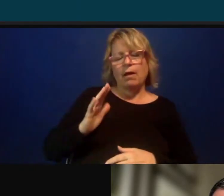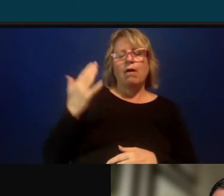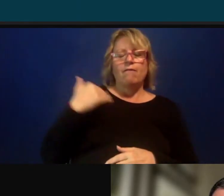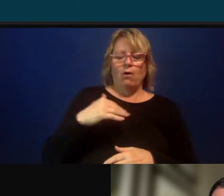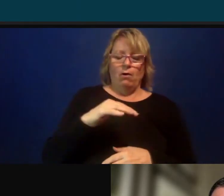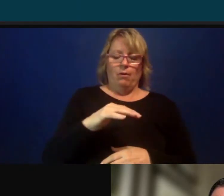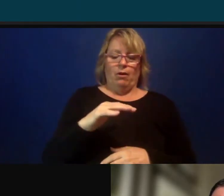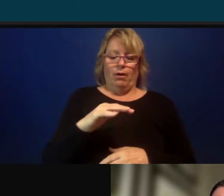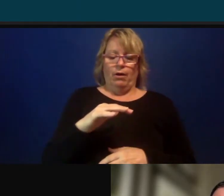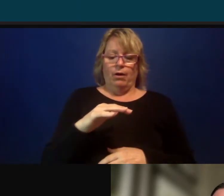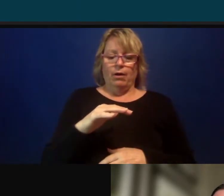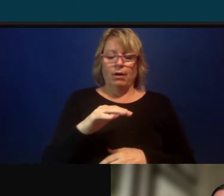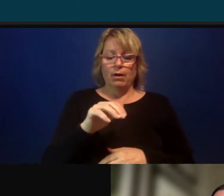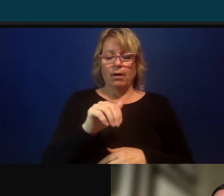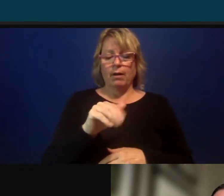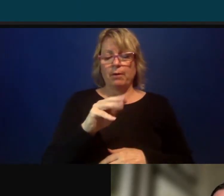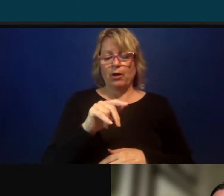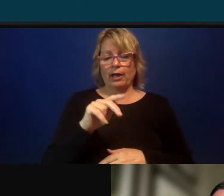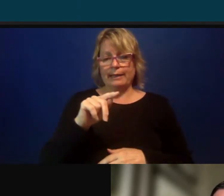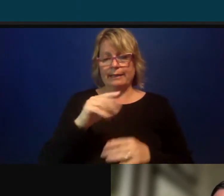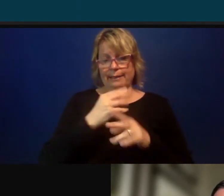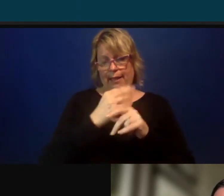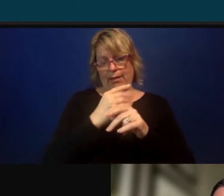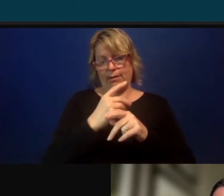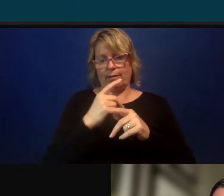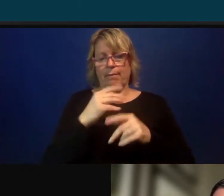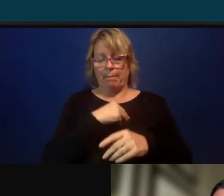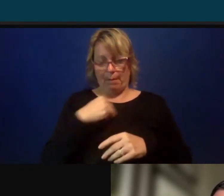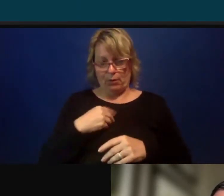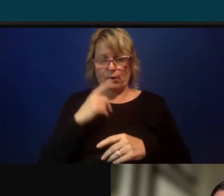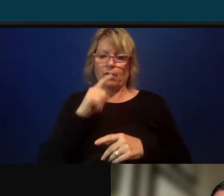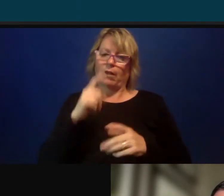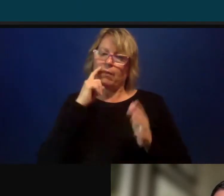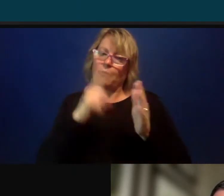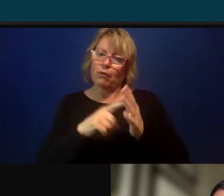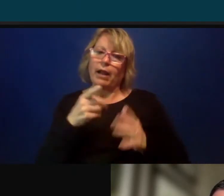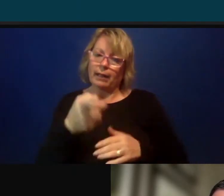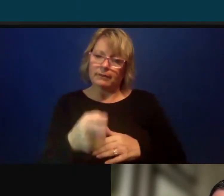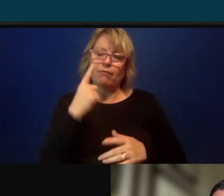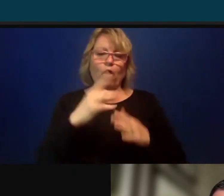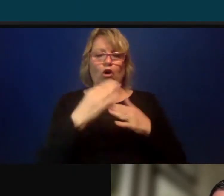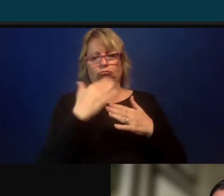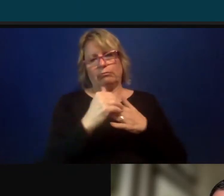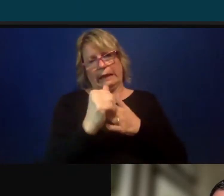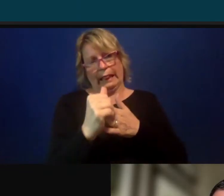board member and the organization has recognized him for his industry leadership. He continues to